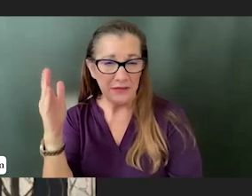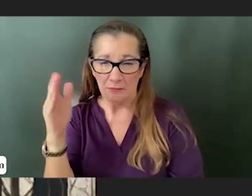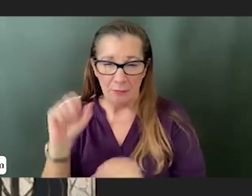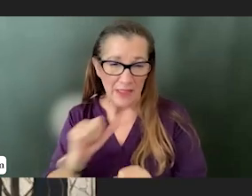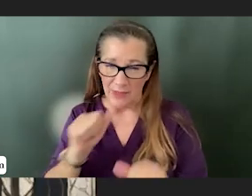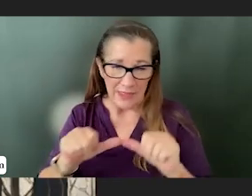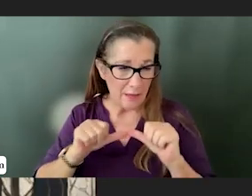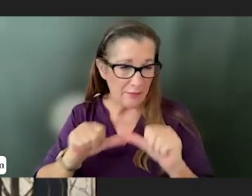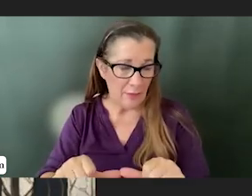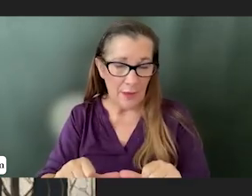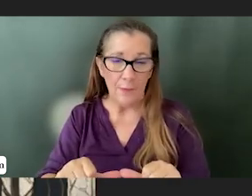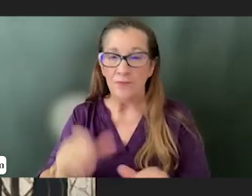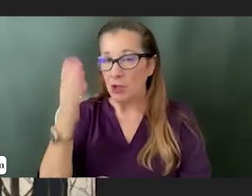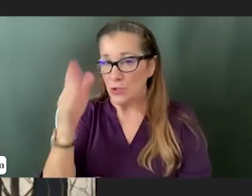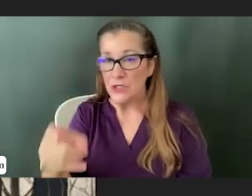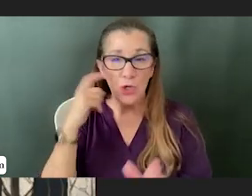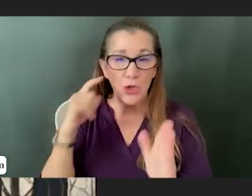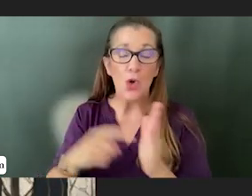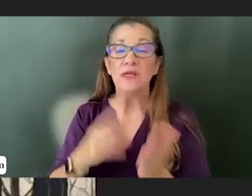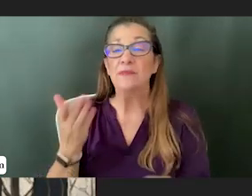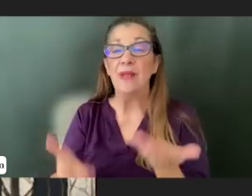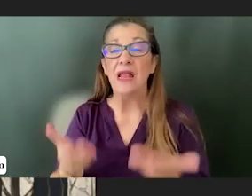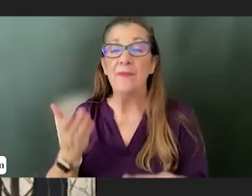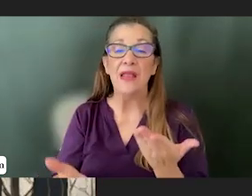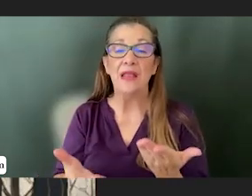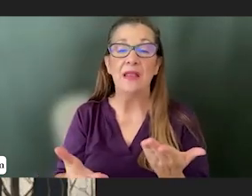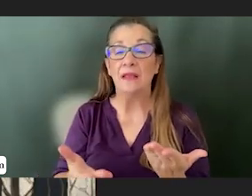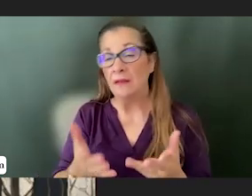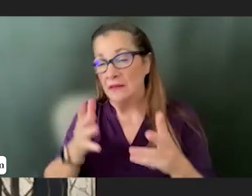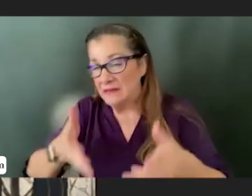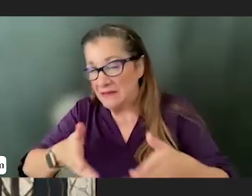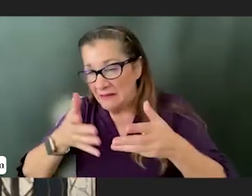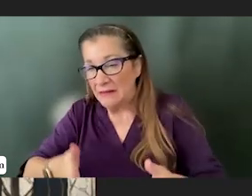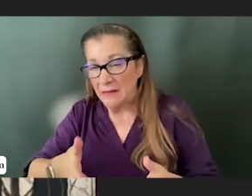And looking at the trees, she noticed that there may be residents, um, climbing, um,